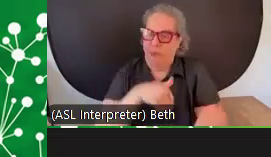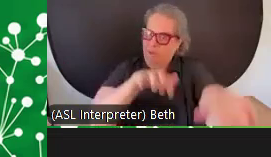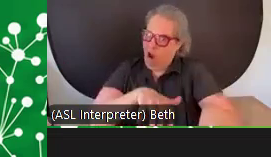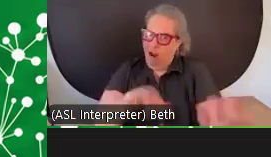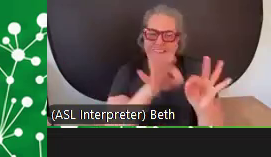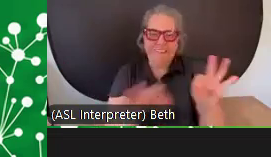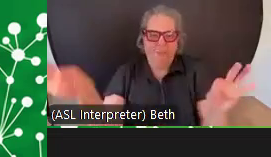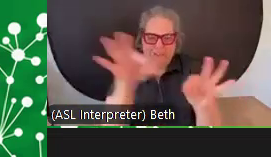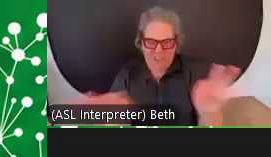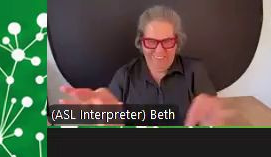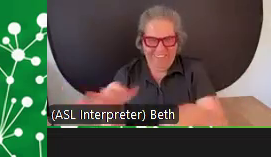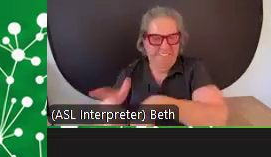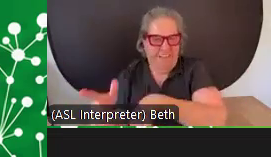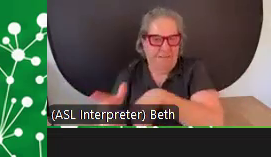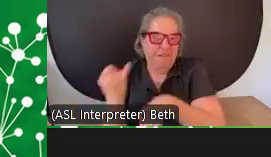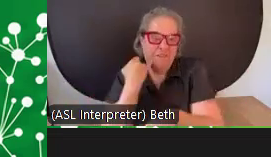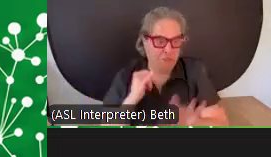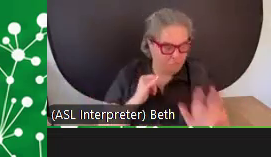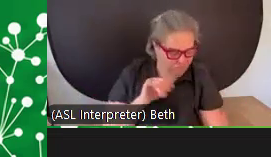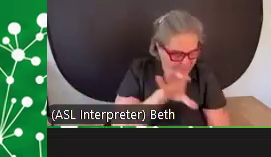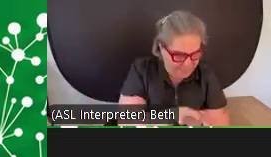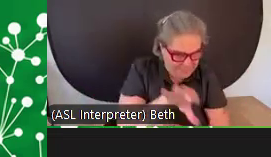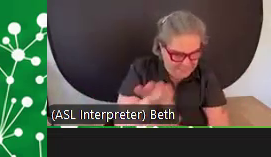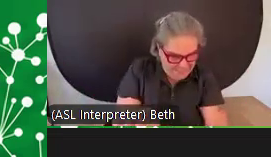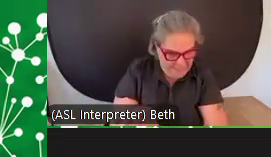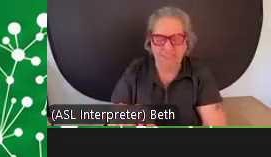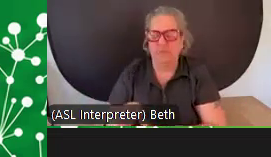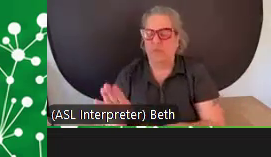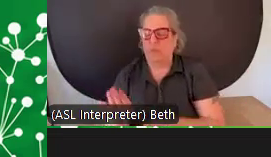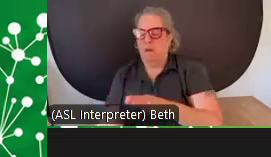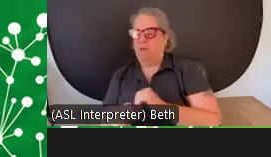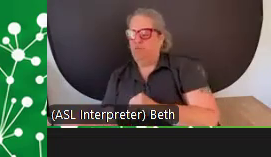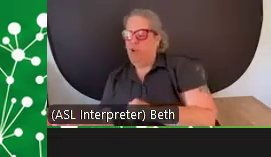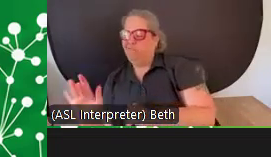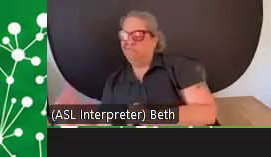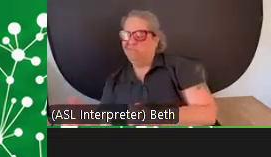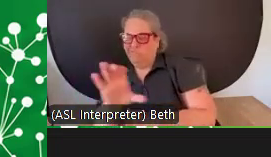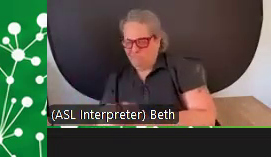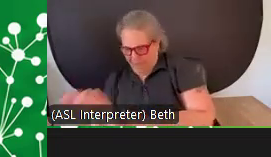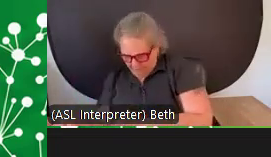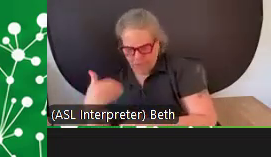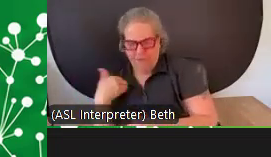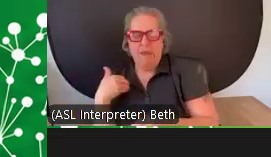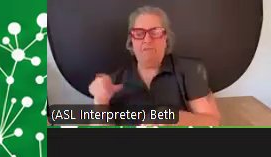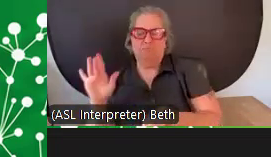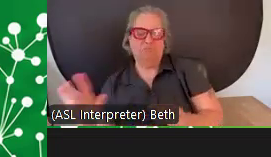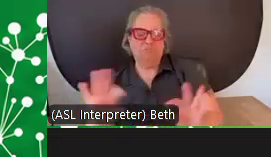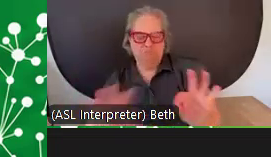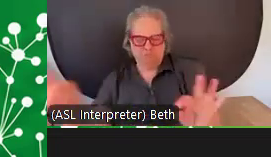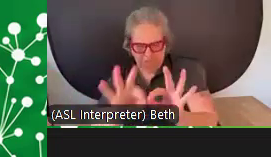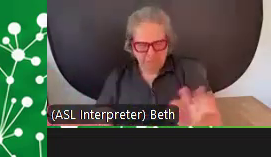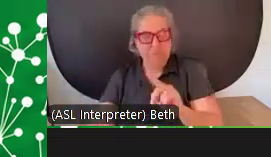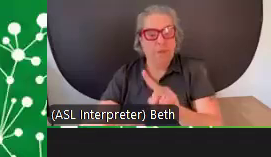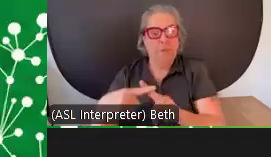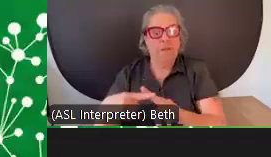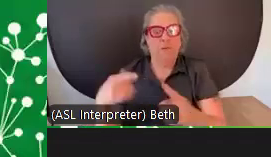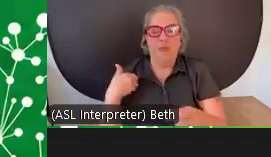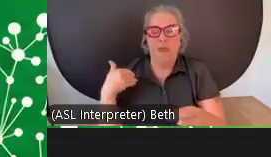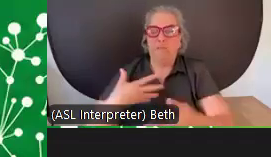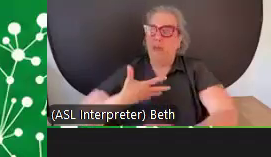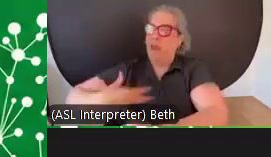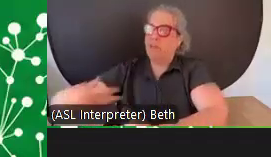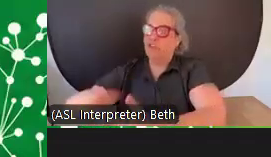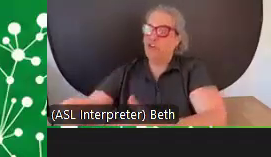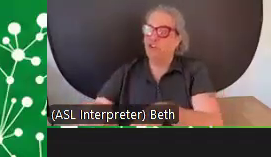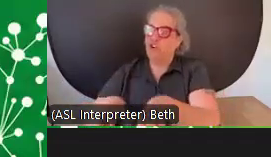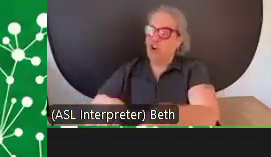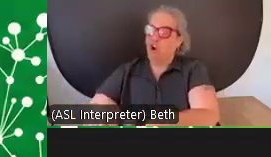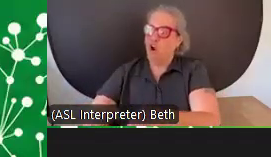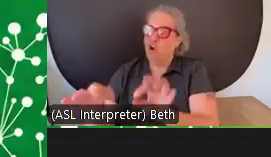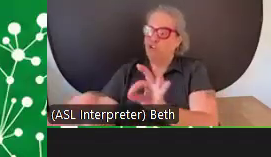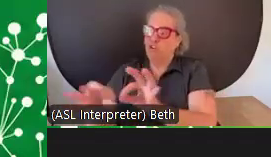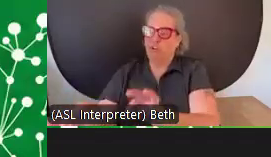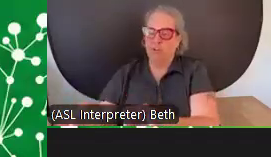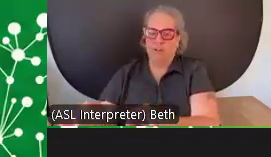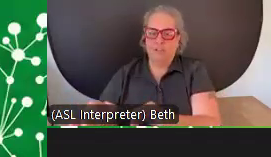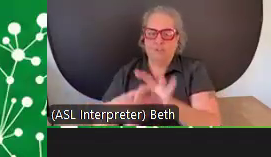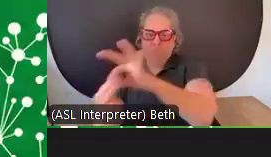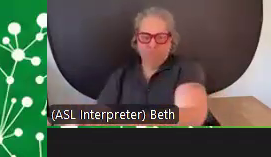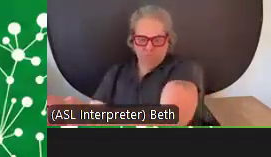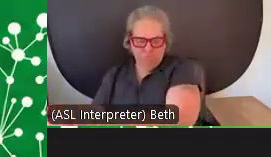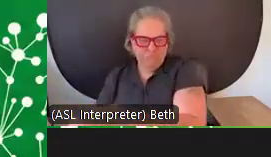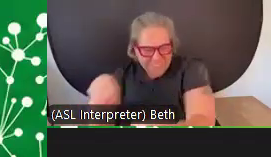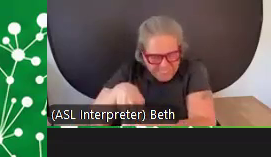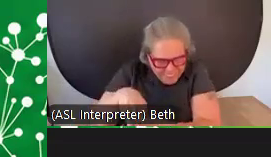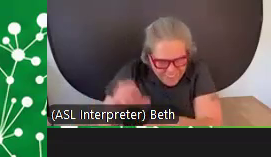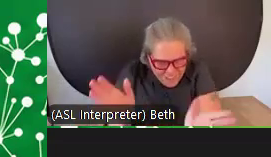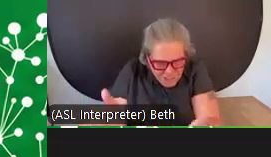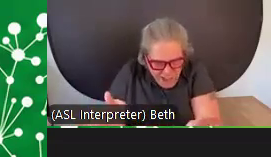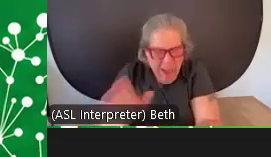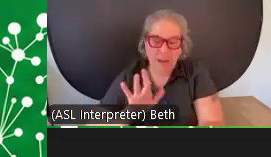If you click on the cc button in your bottom right-hand corner, and we also will be posting in the chat a link for an external CART window, if you would prefer.